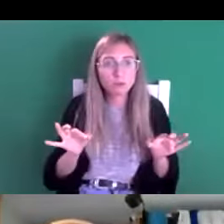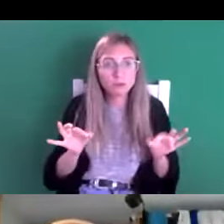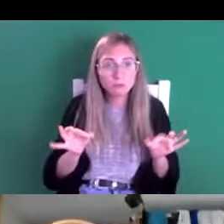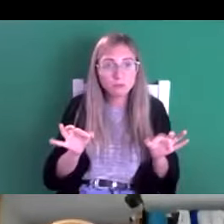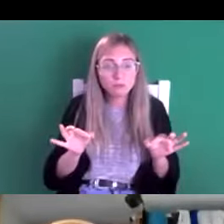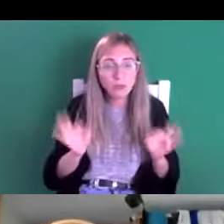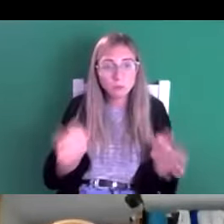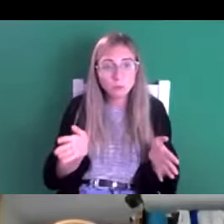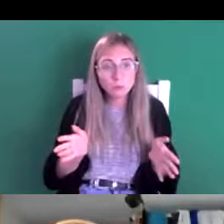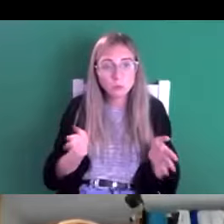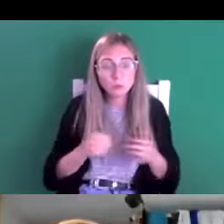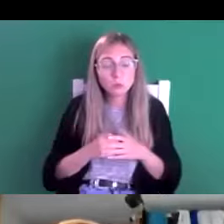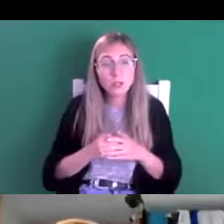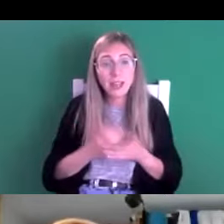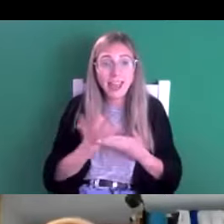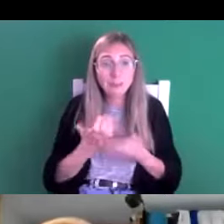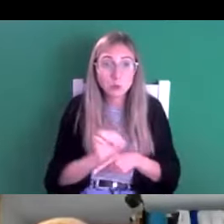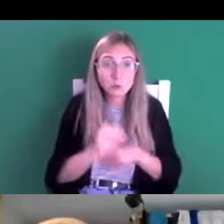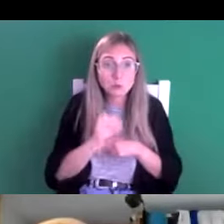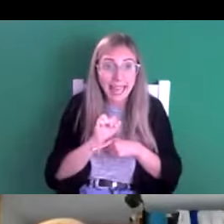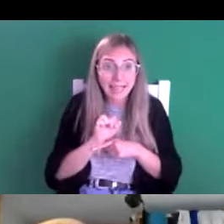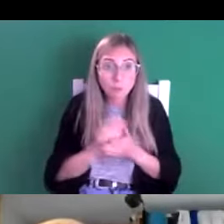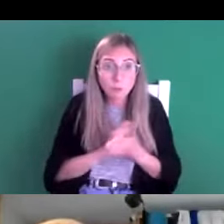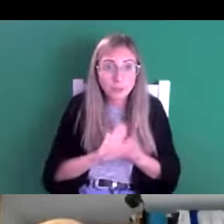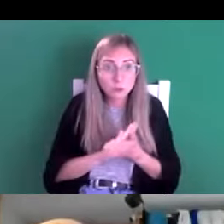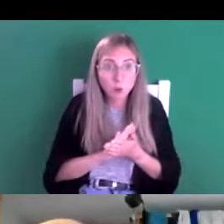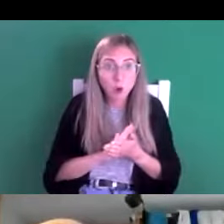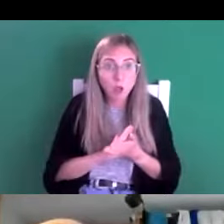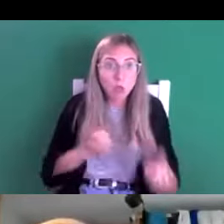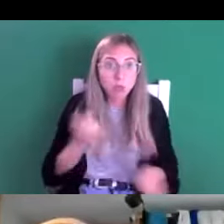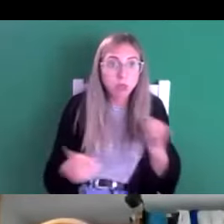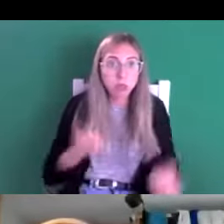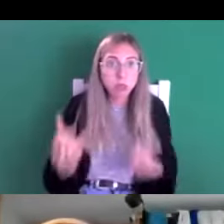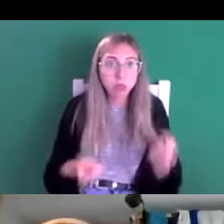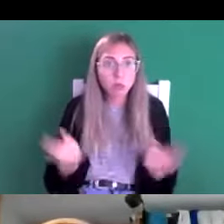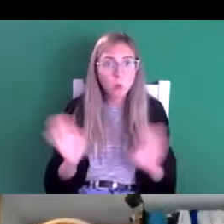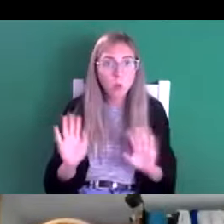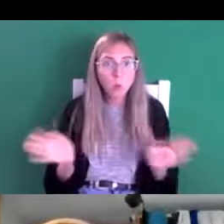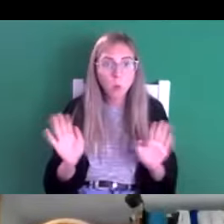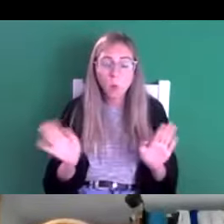uh protect it so it's it's not that we are going to divide it out equally we expect that